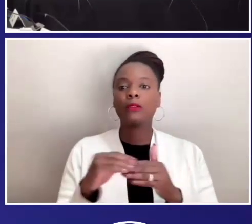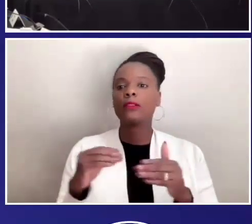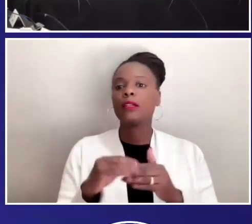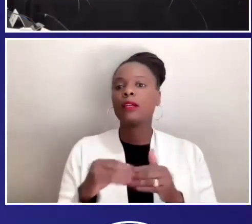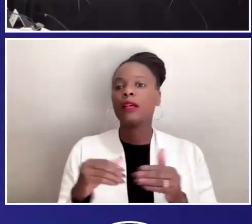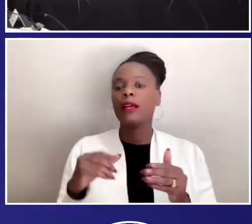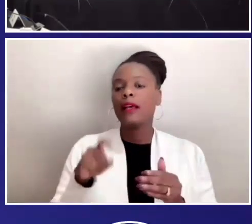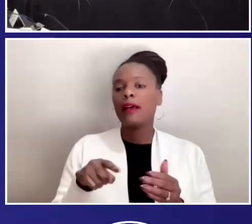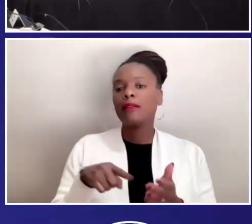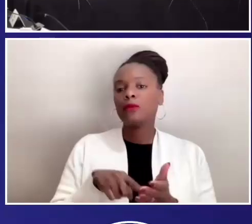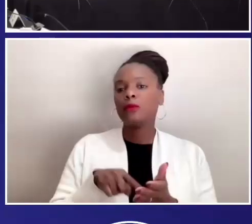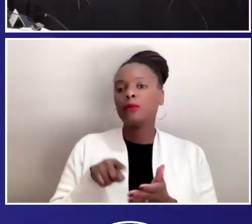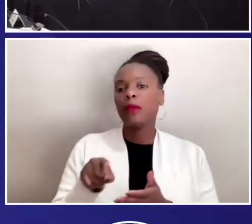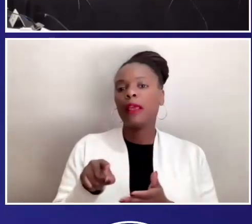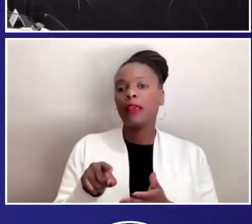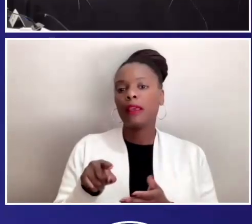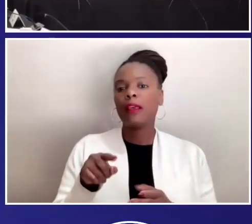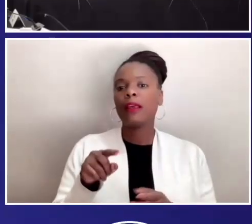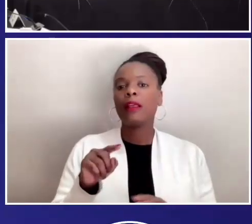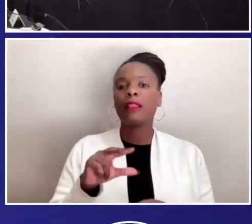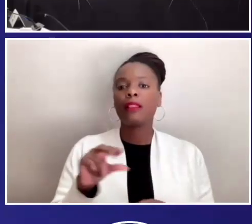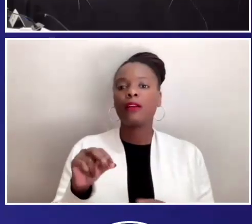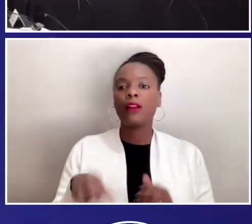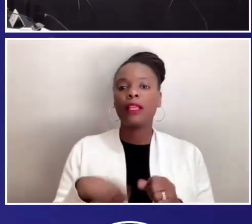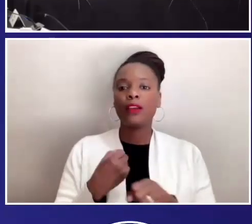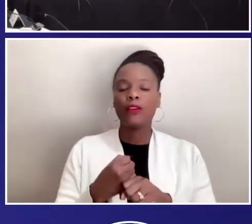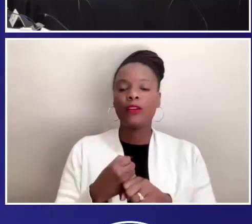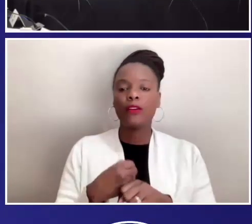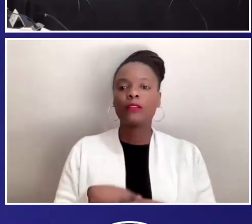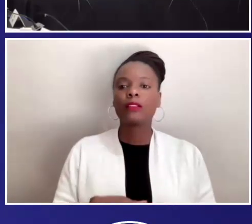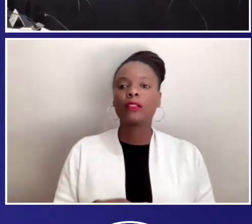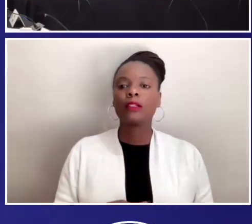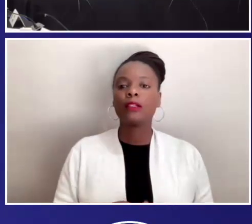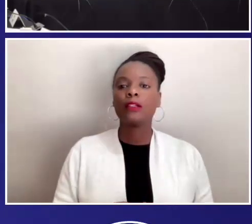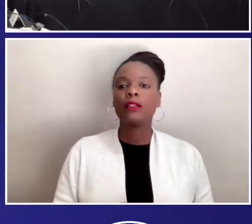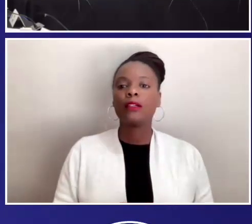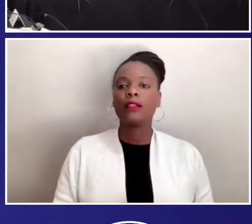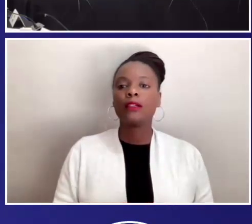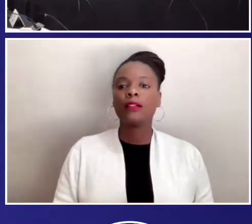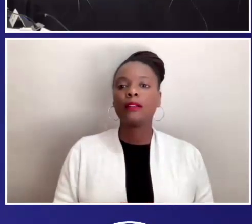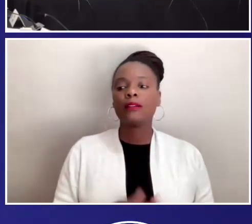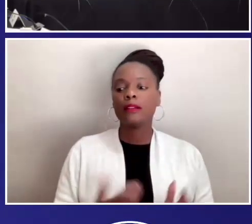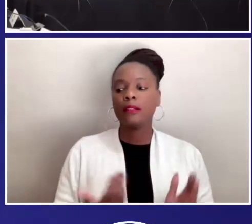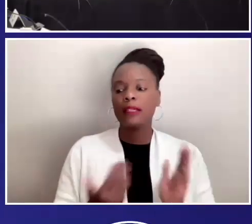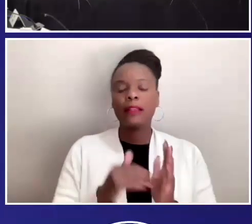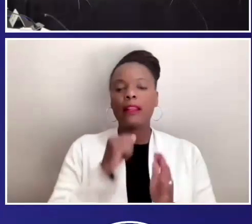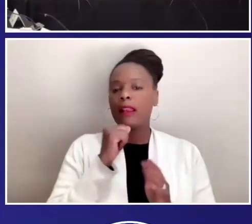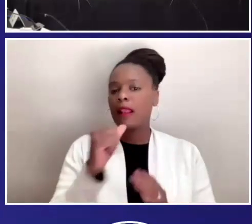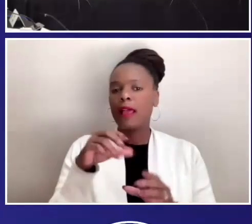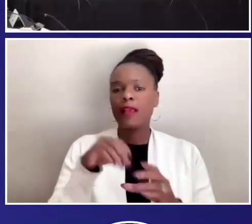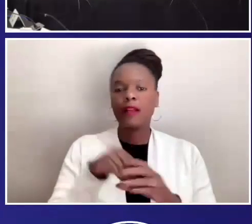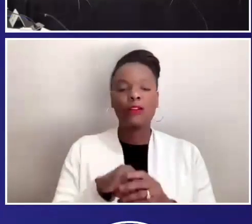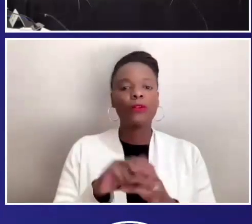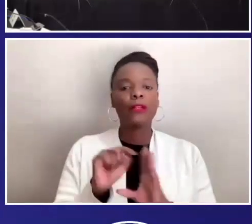must repay loans within 30 years, and this again does not include periods of authorized deferment or forbearance.